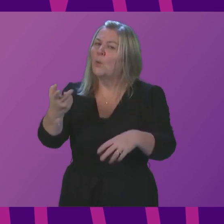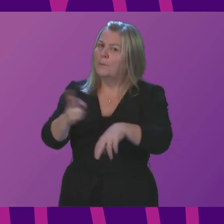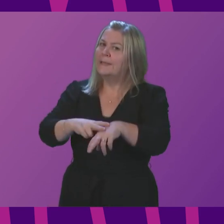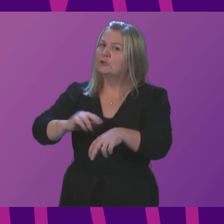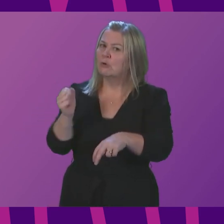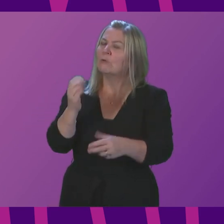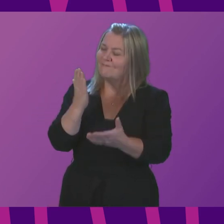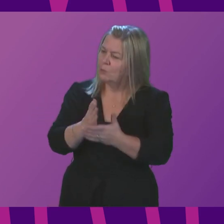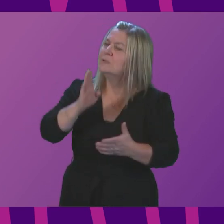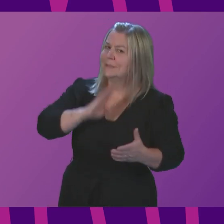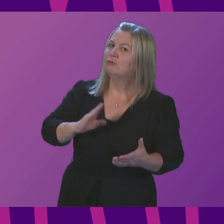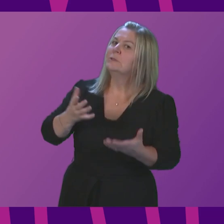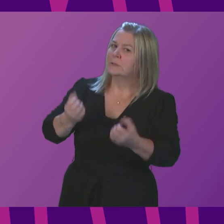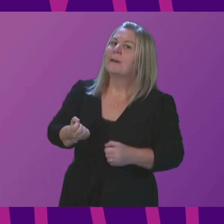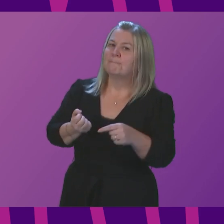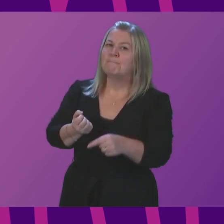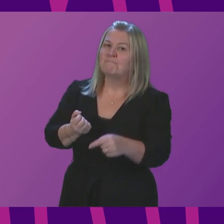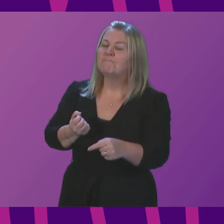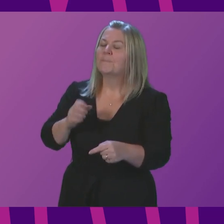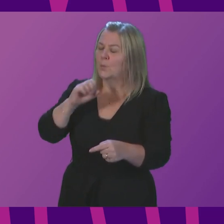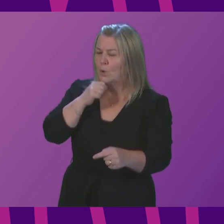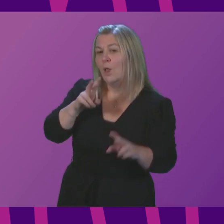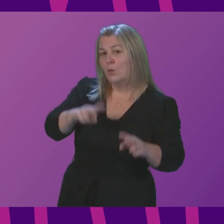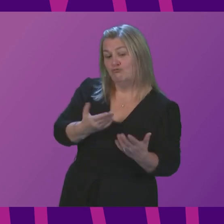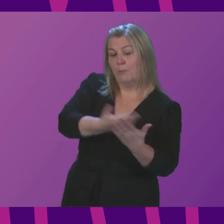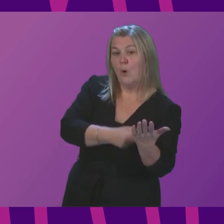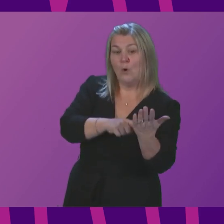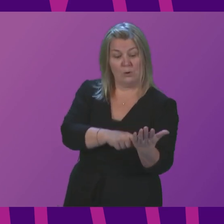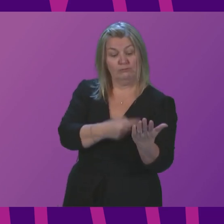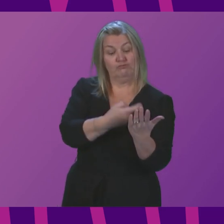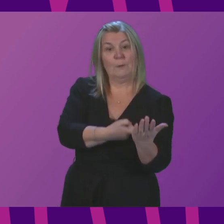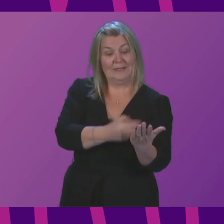seriously and will take very seriously the recommendations for it in the report.